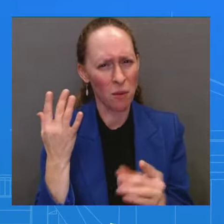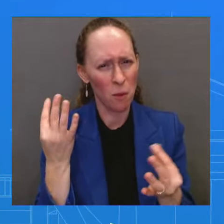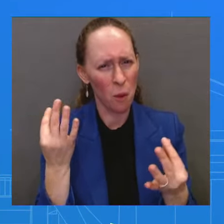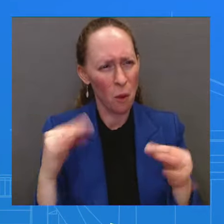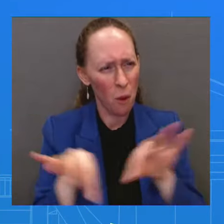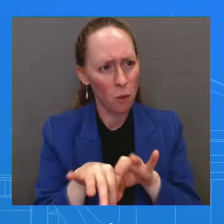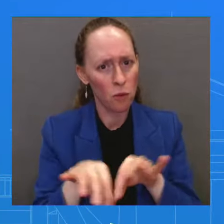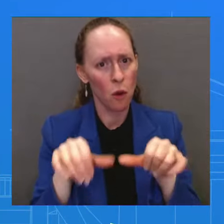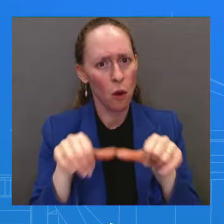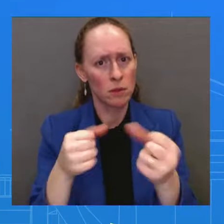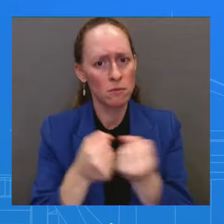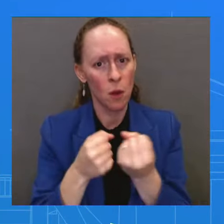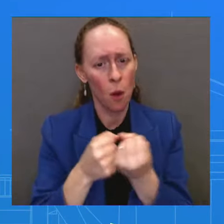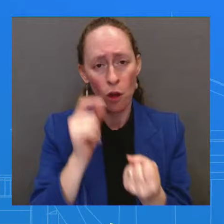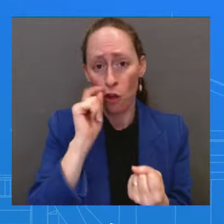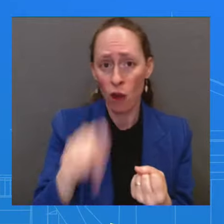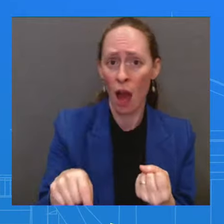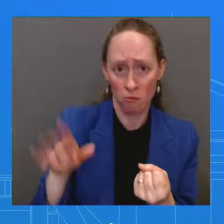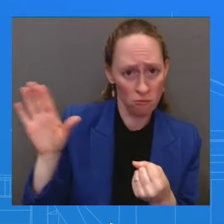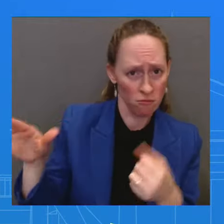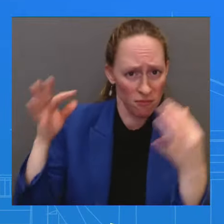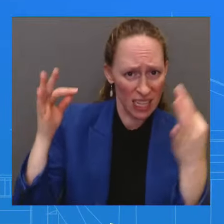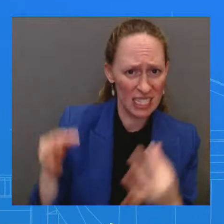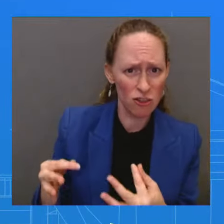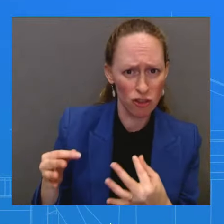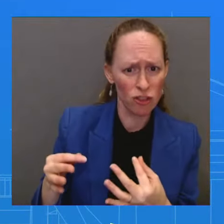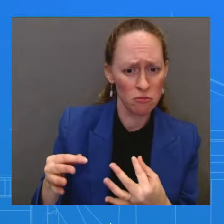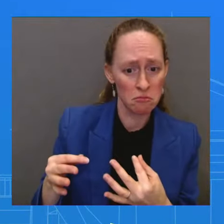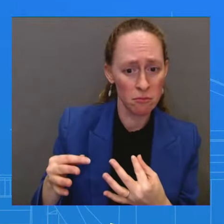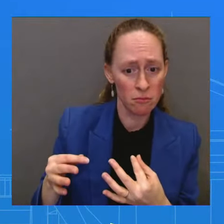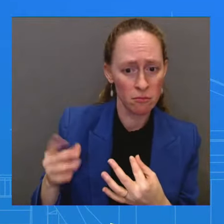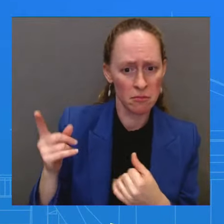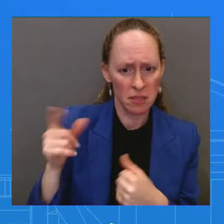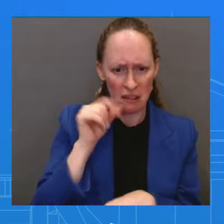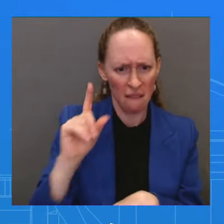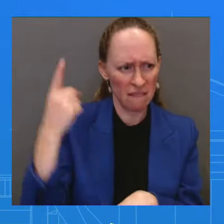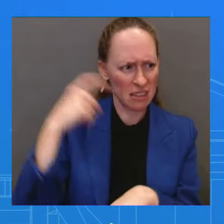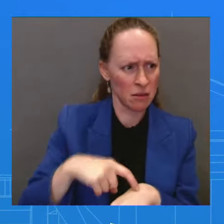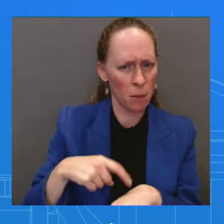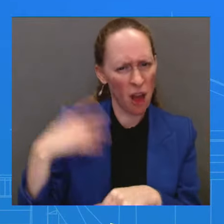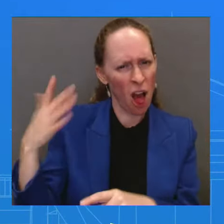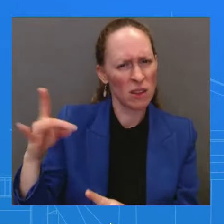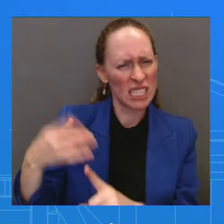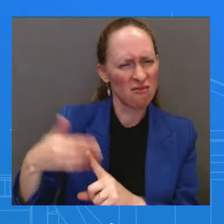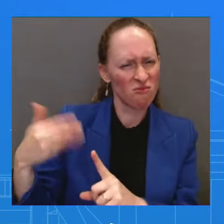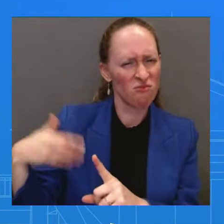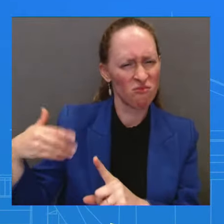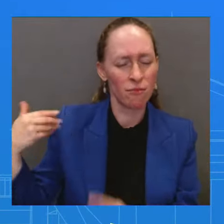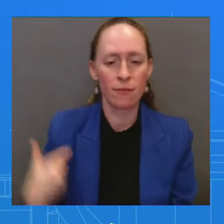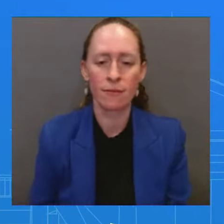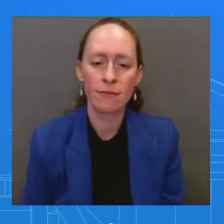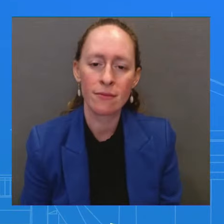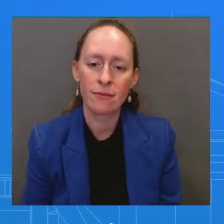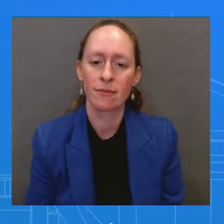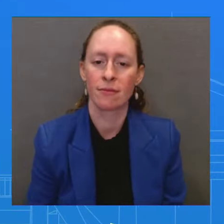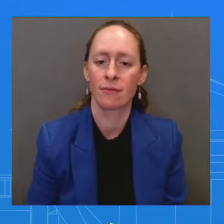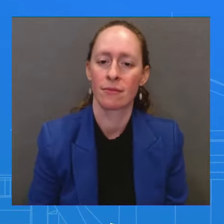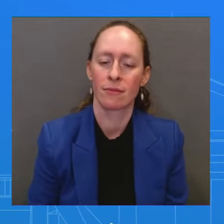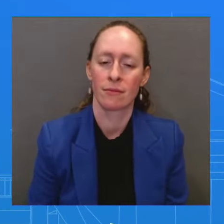even when we've had bipartisan -- continue to have bipartisan support. The Press: So, he's doing it because he's confident not because he's worried, I guess I'm saying. Ms. Jean-Pierre: I'm -- I'm going to let the President lay out when --